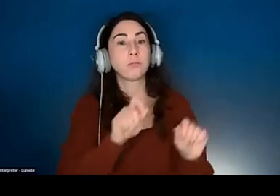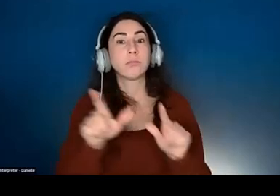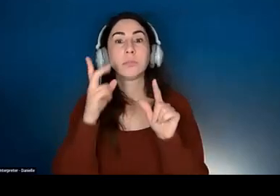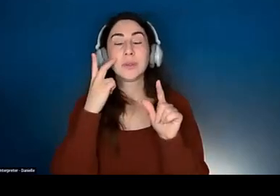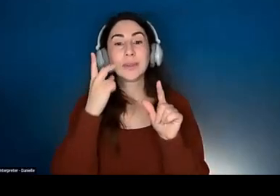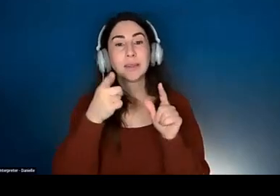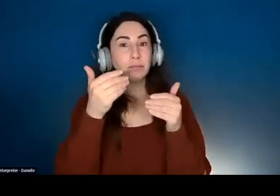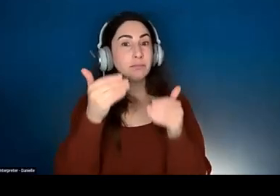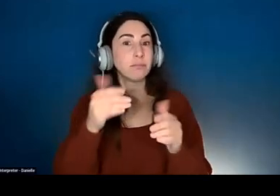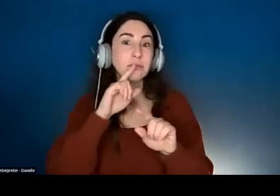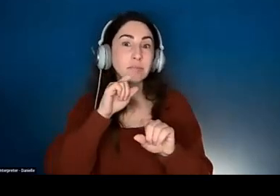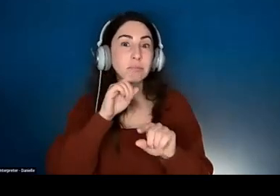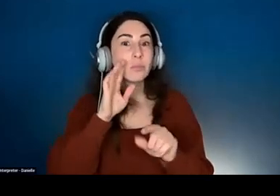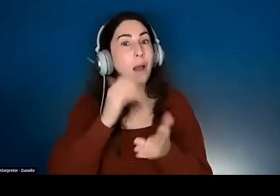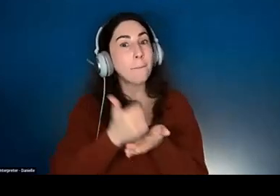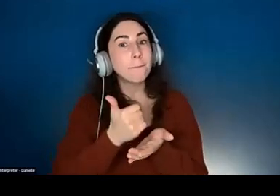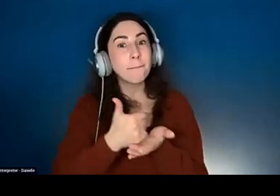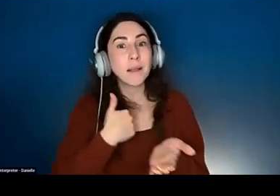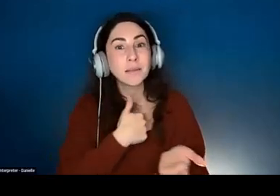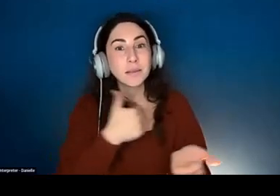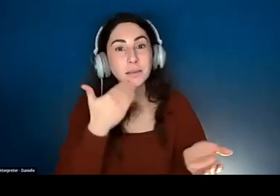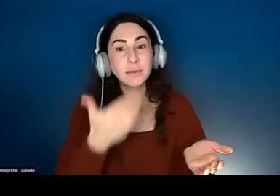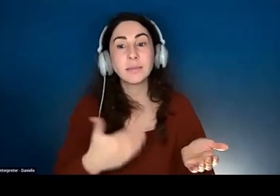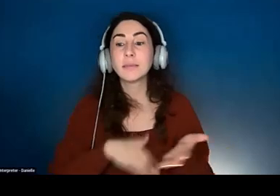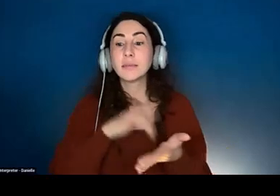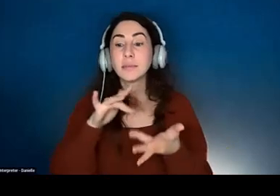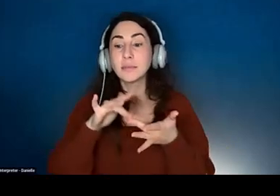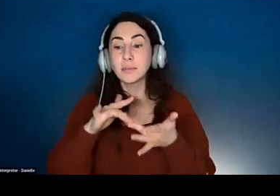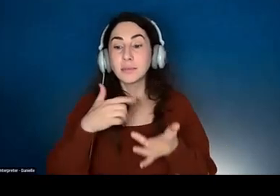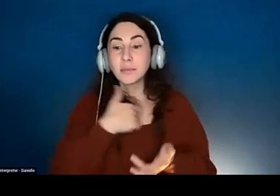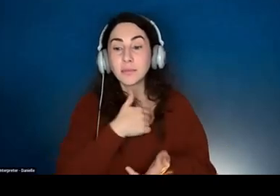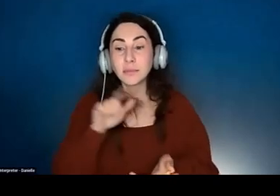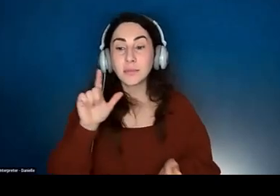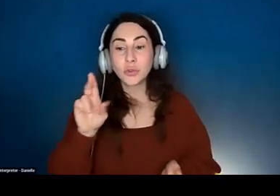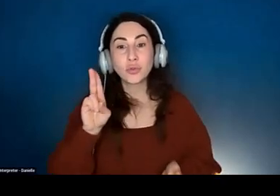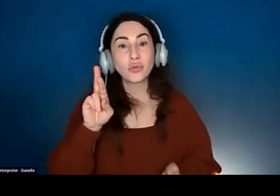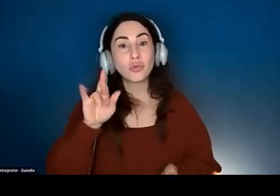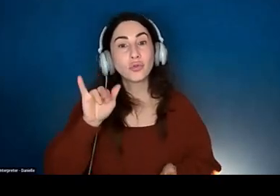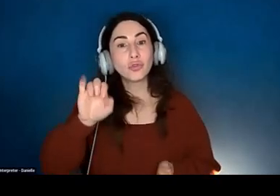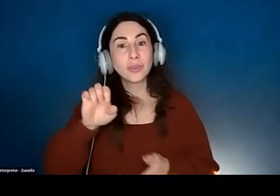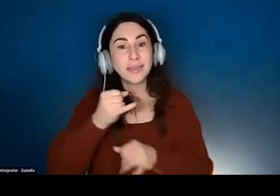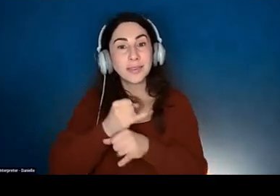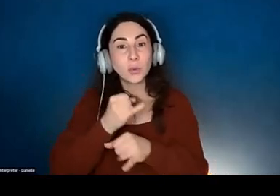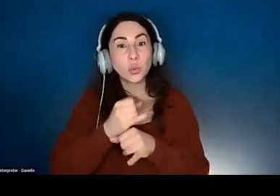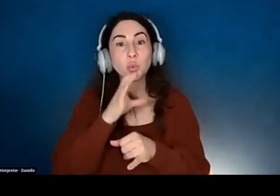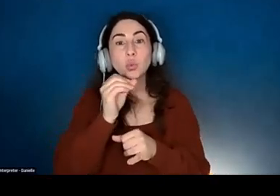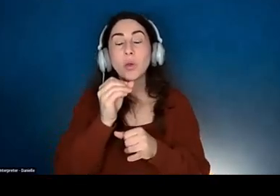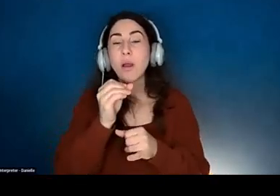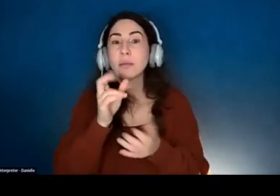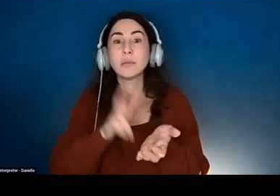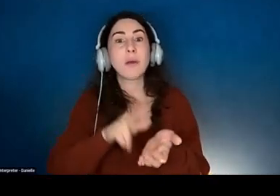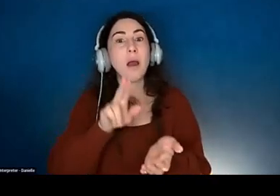Please keep in touch with the Lurie Institute and sign up for our newsletter. and please